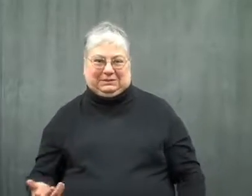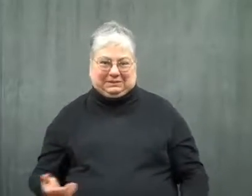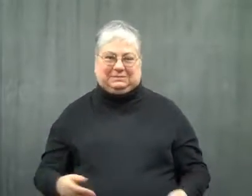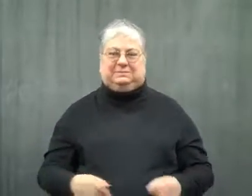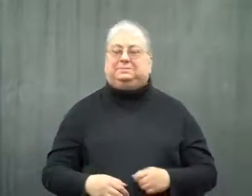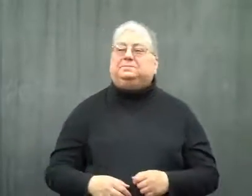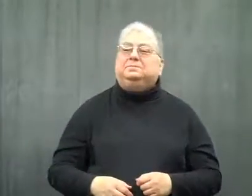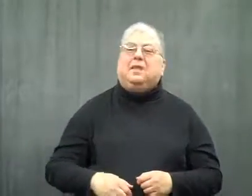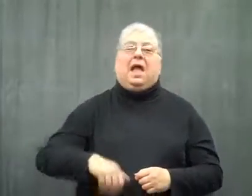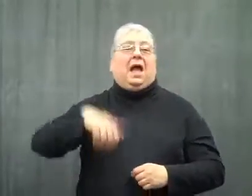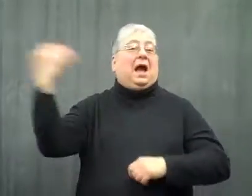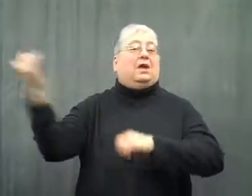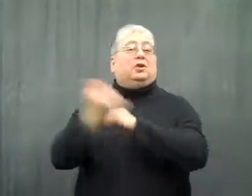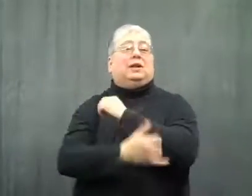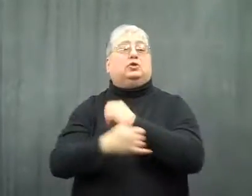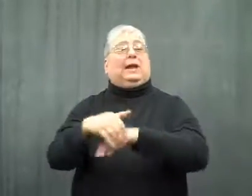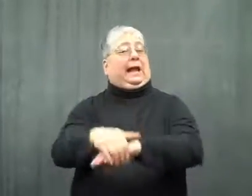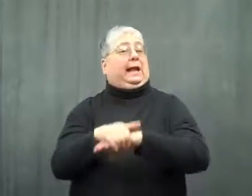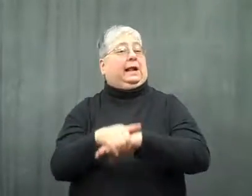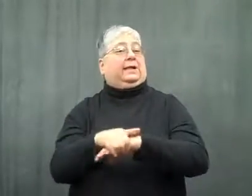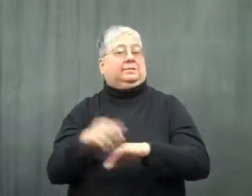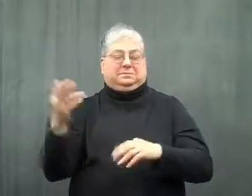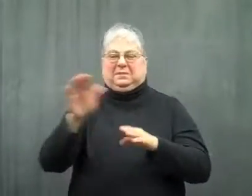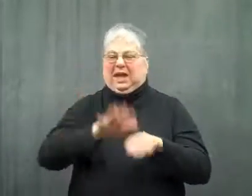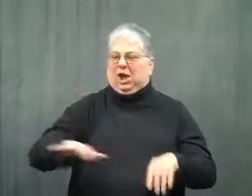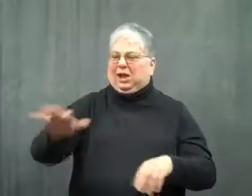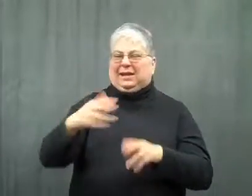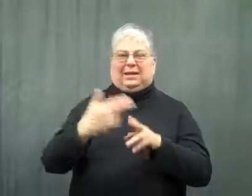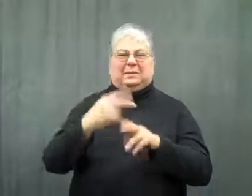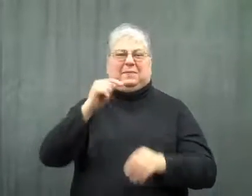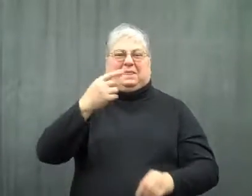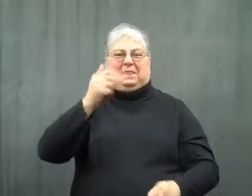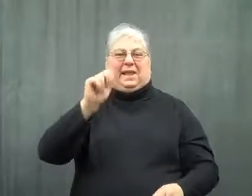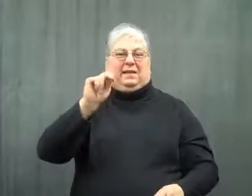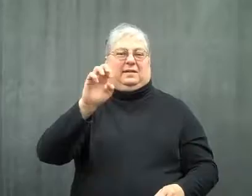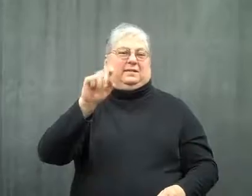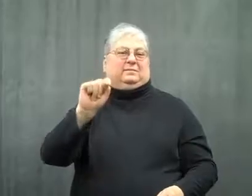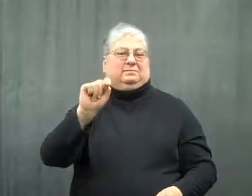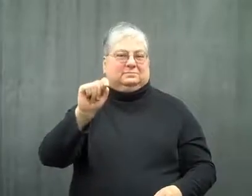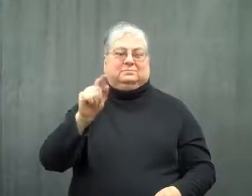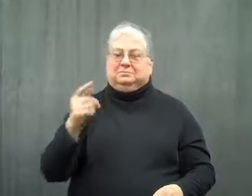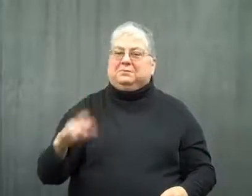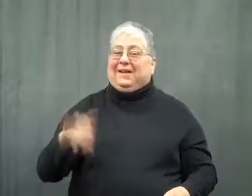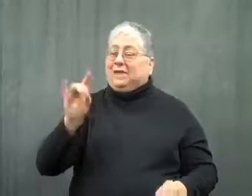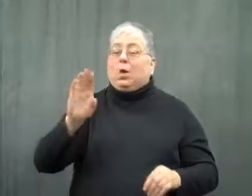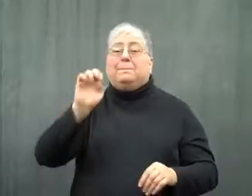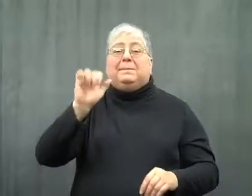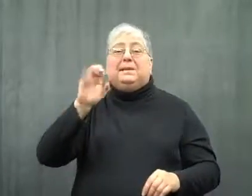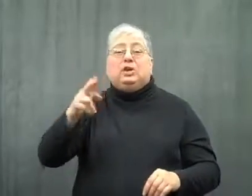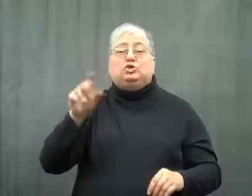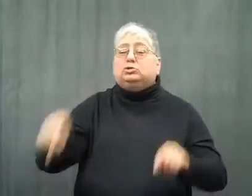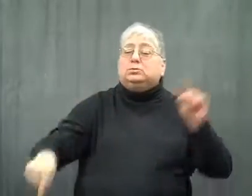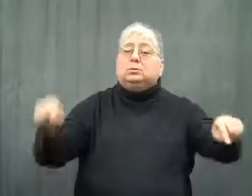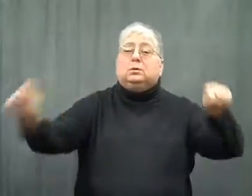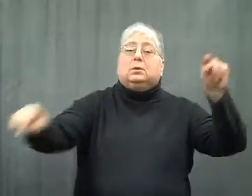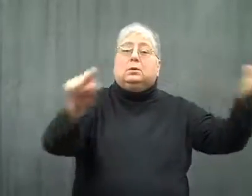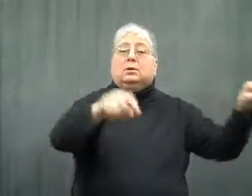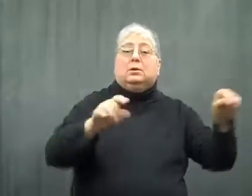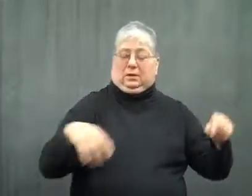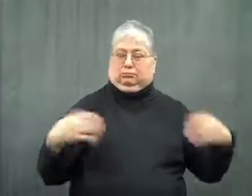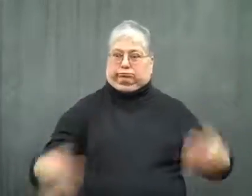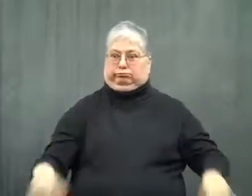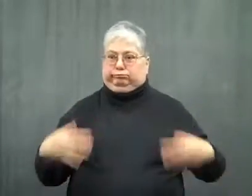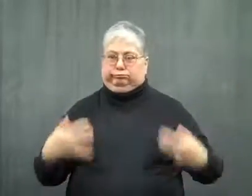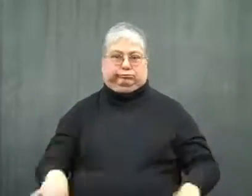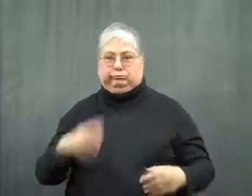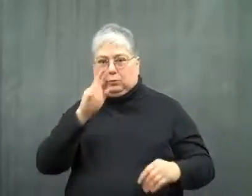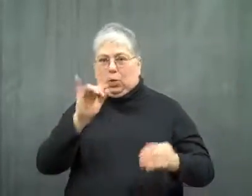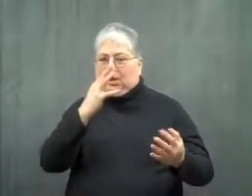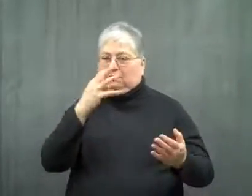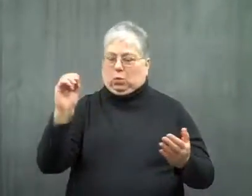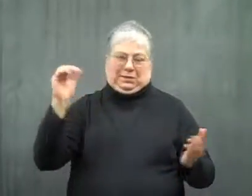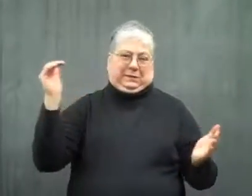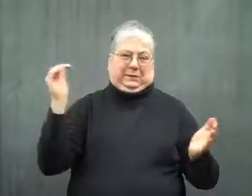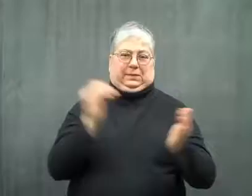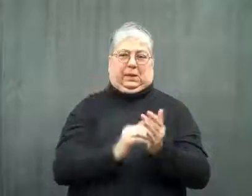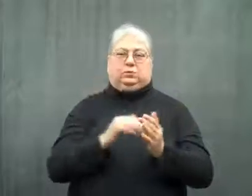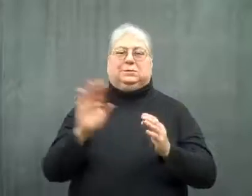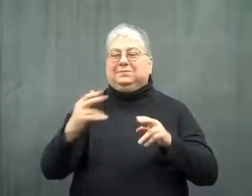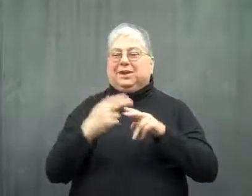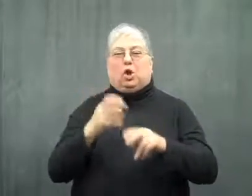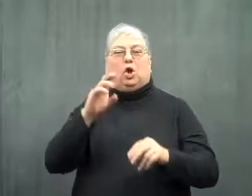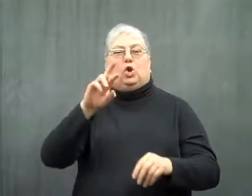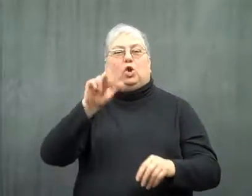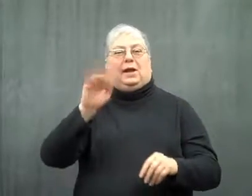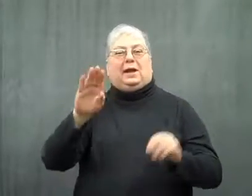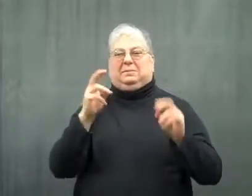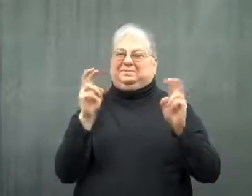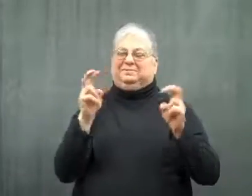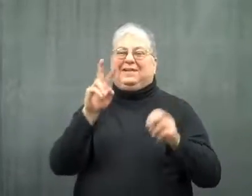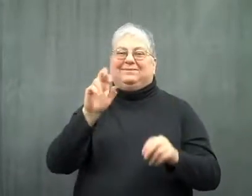In Thanet, England, there were 40,000 crabs on the beaches.